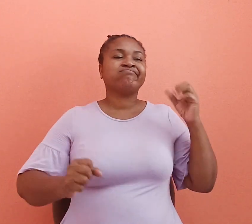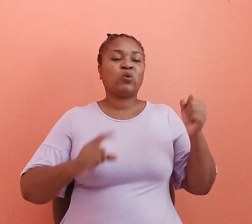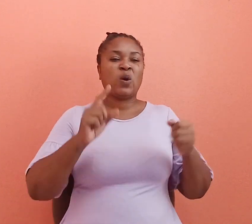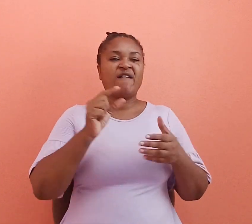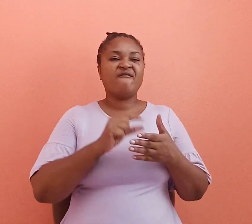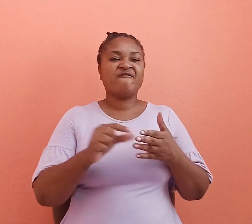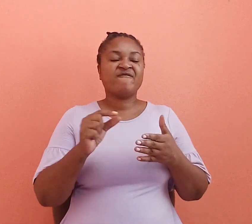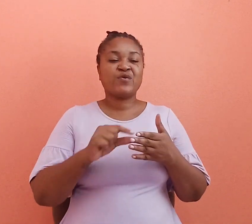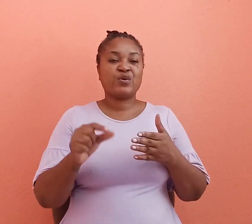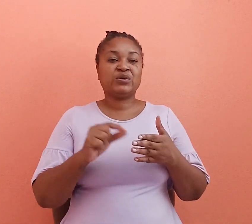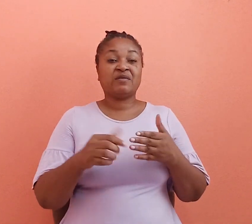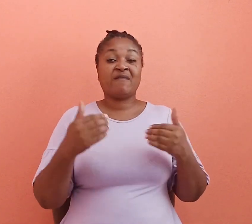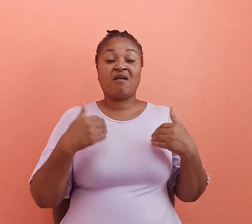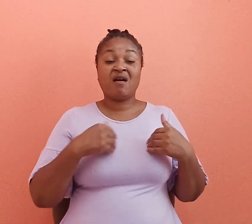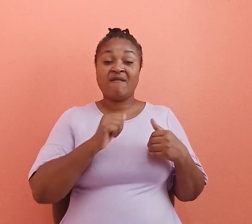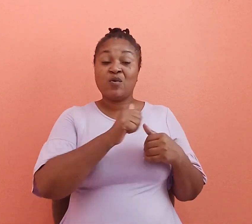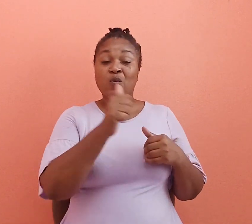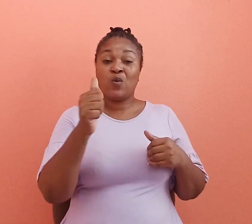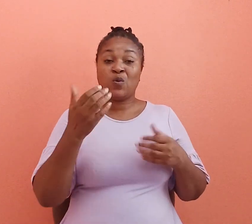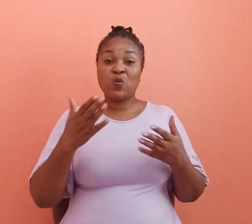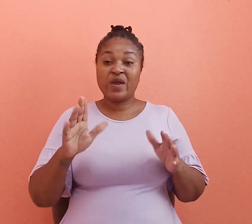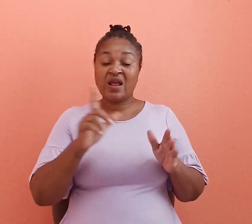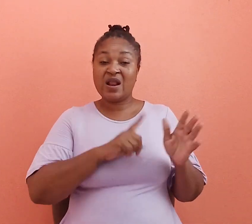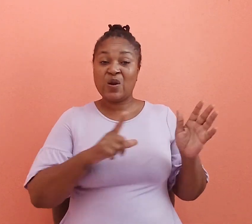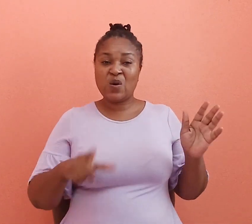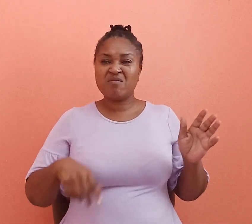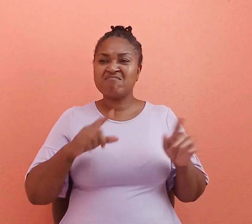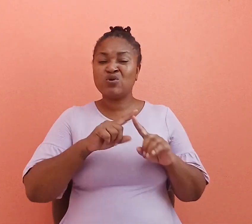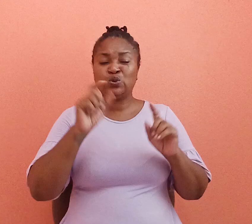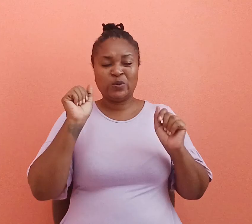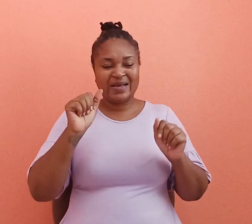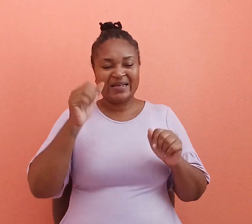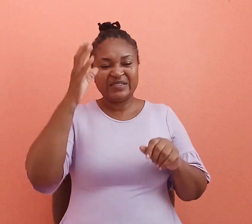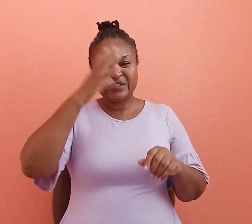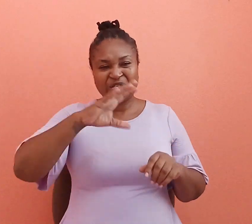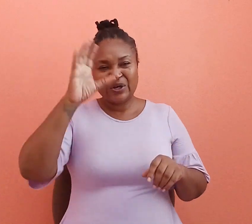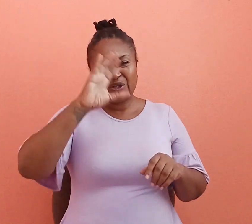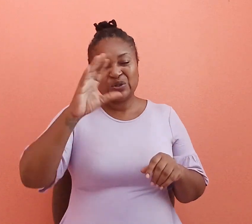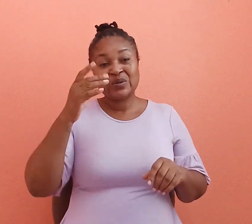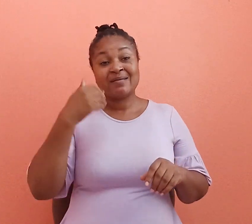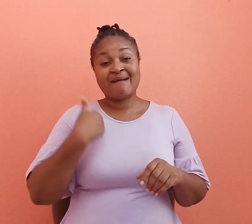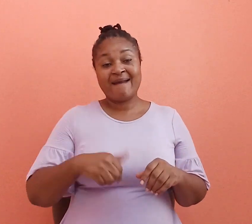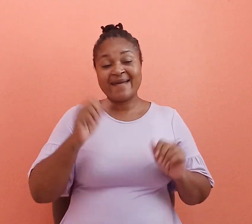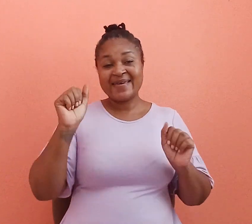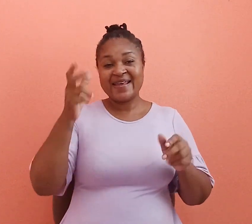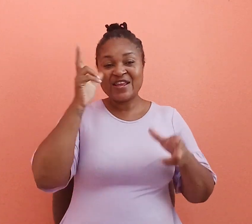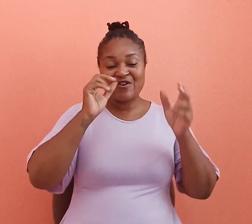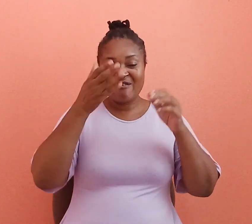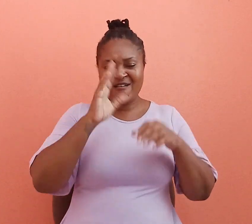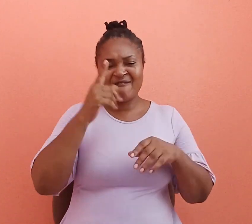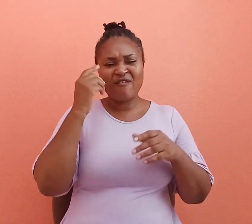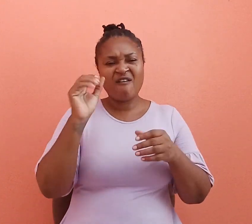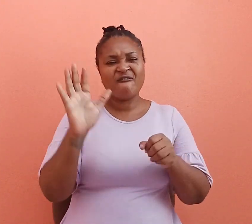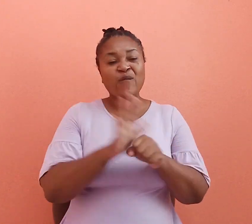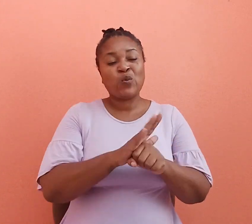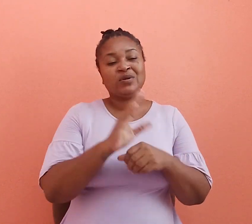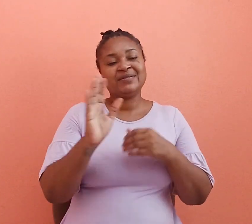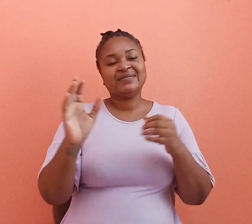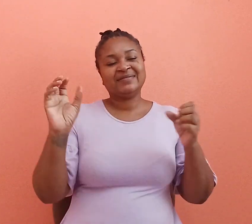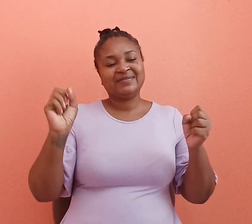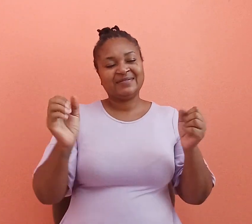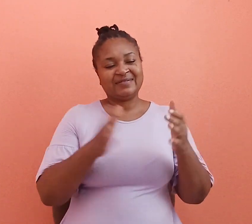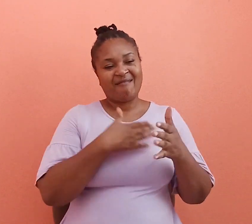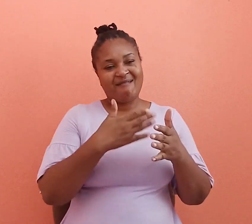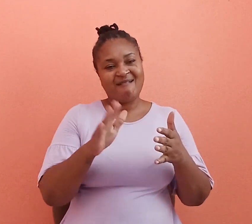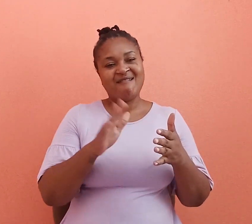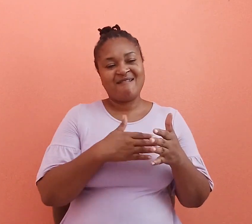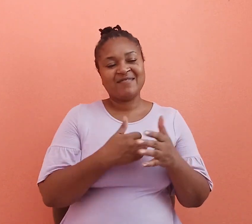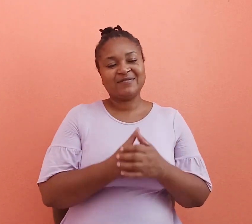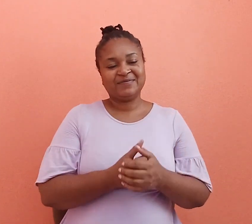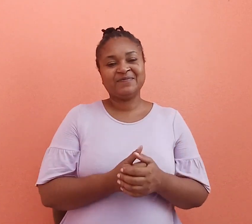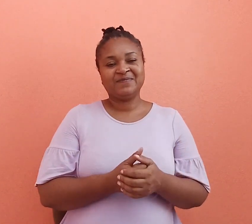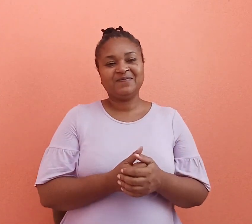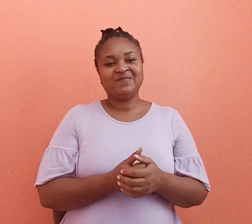but look elsewhere in I can hear God for the whole song.